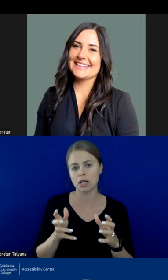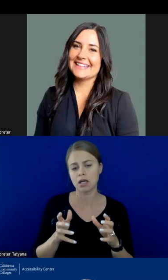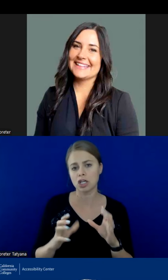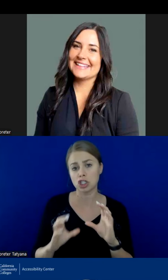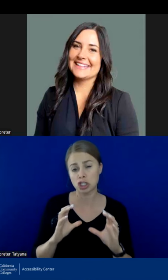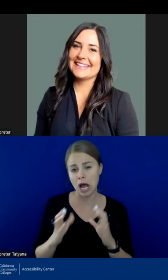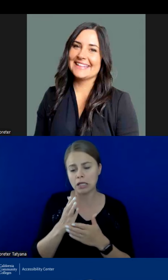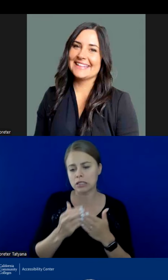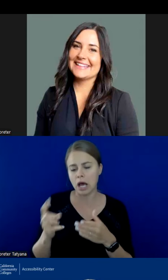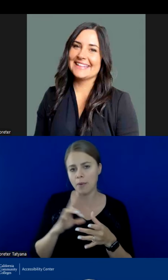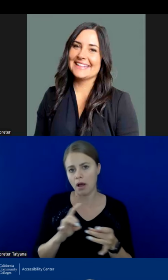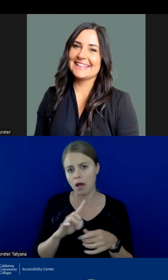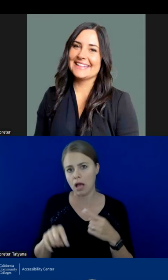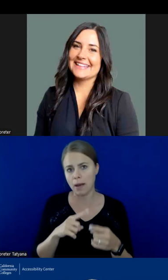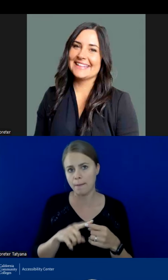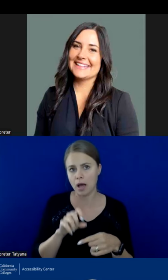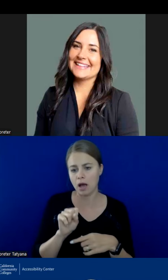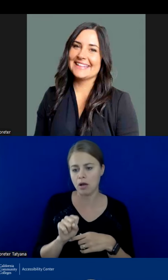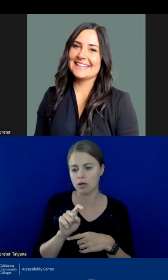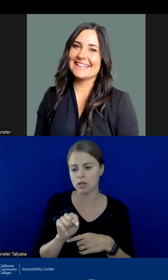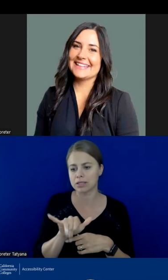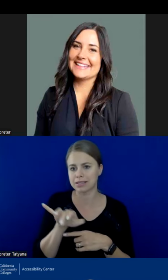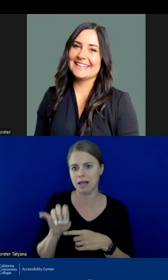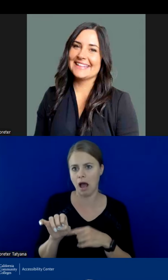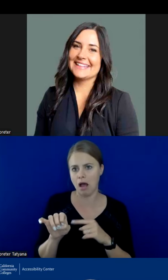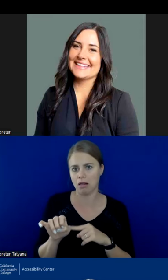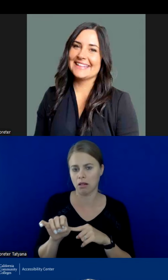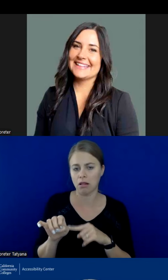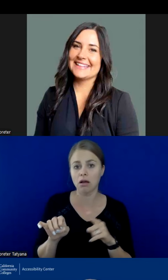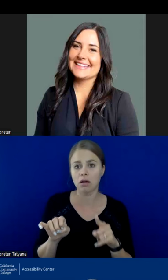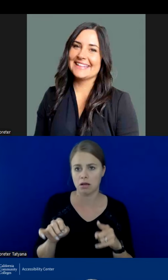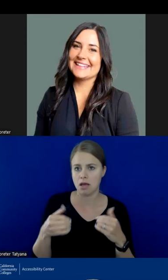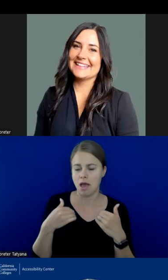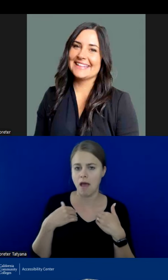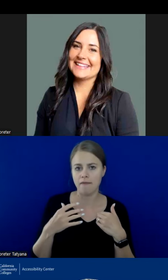Yes, there was intentional, fancy styling